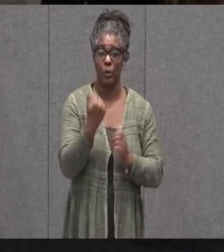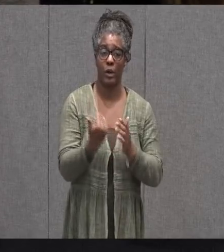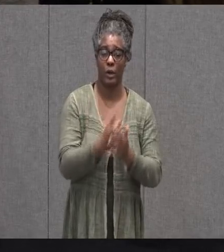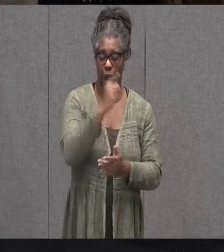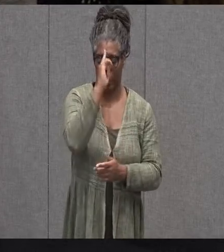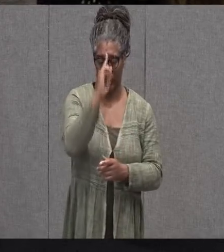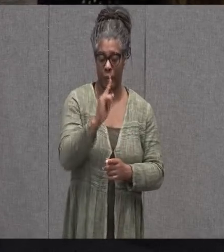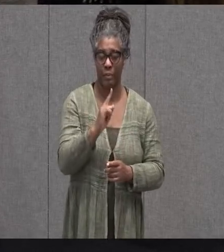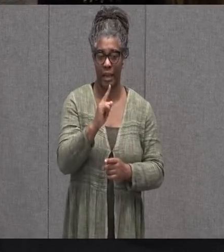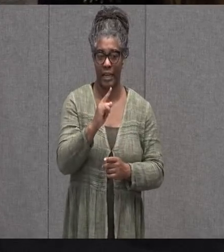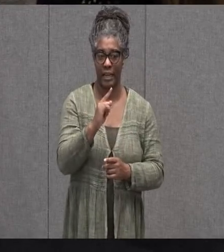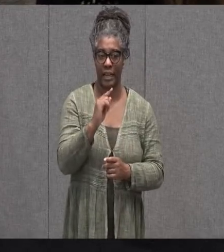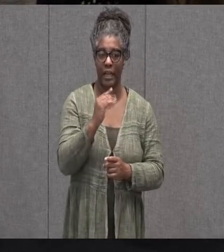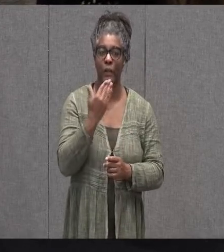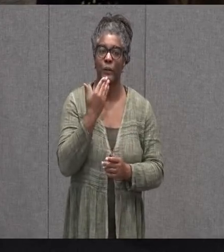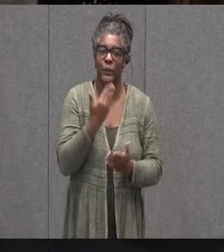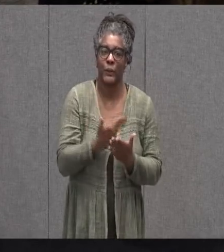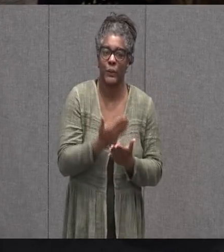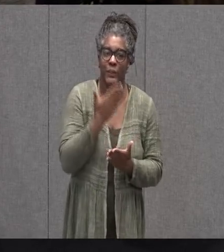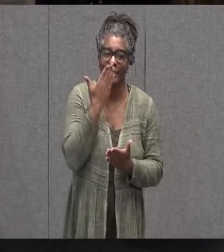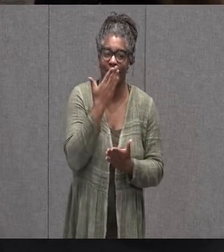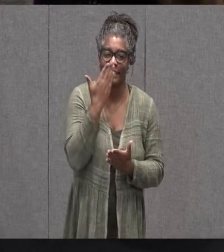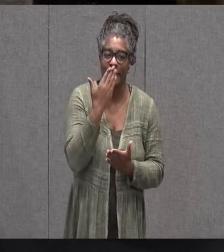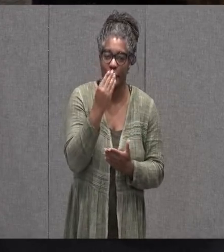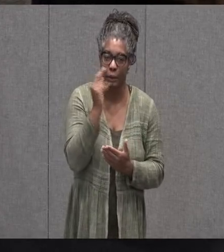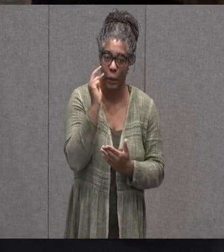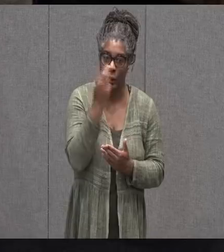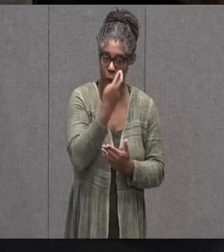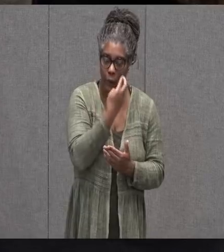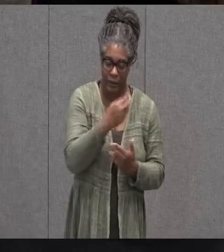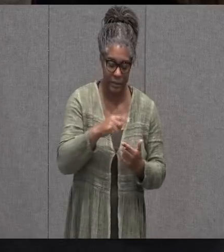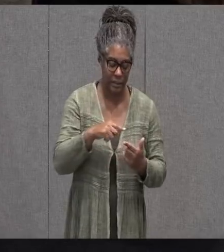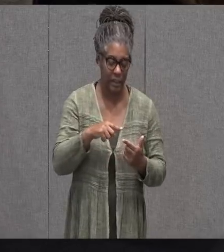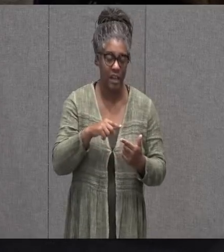a sweet-smelling rose, a soft warm cookie,